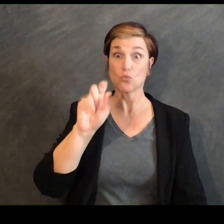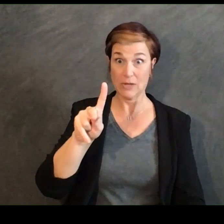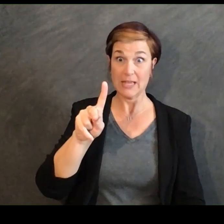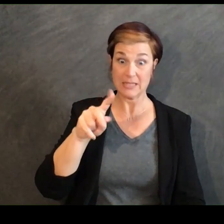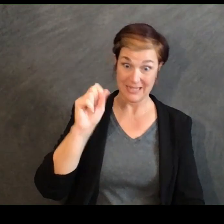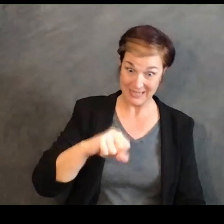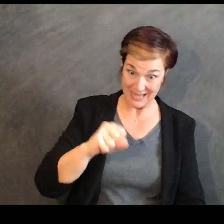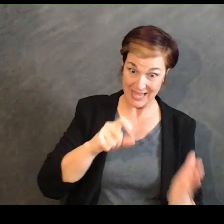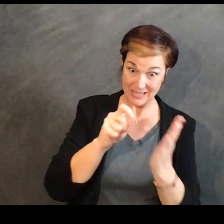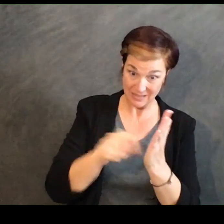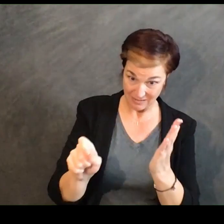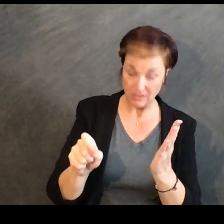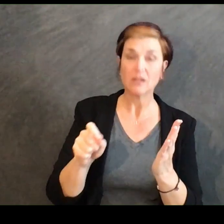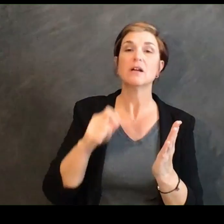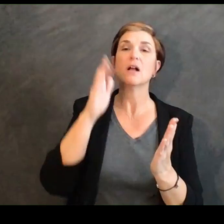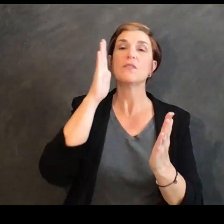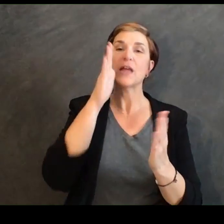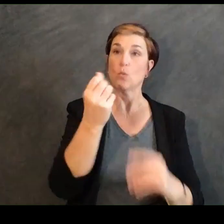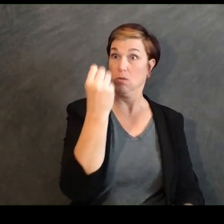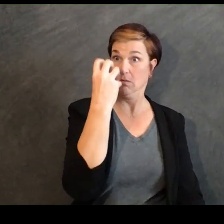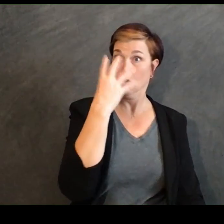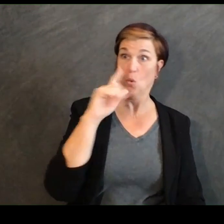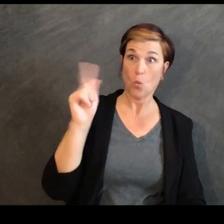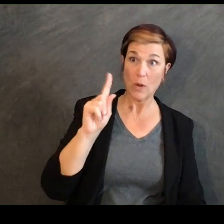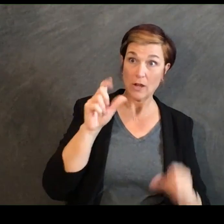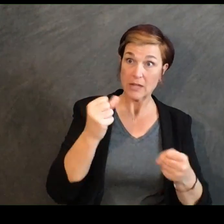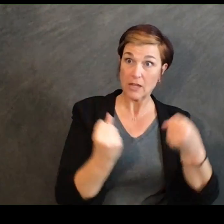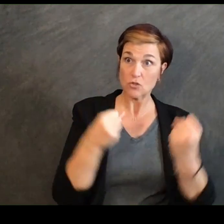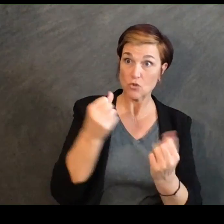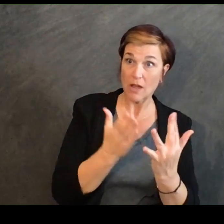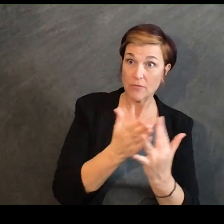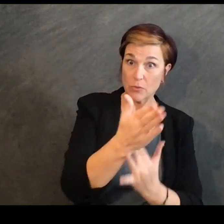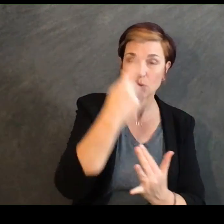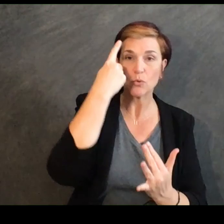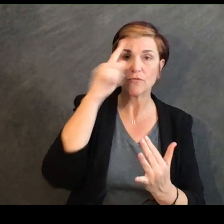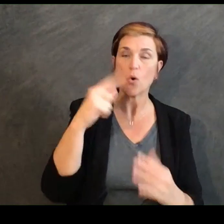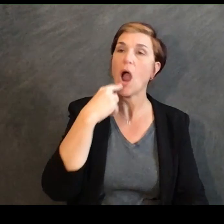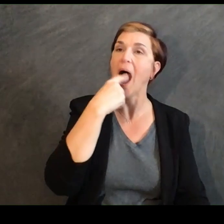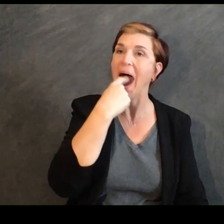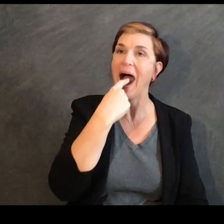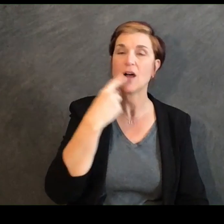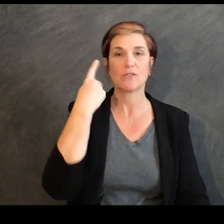told where the drive-thru options would be for them to receive this test the